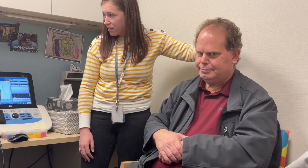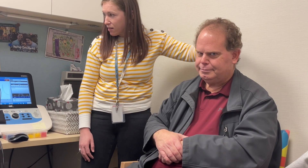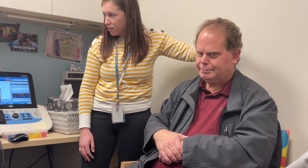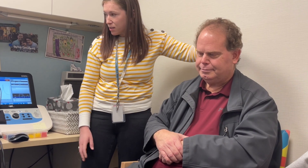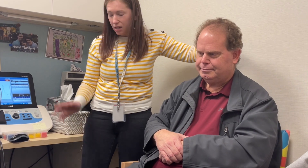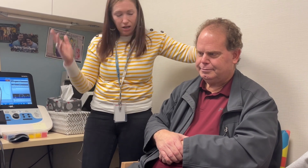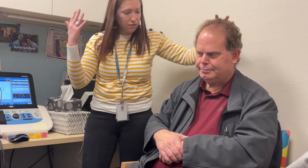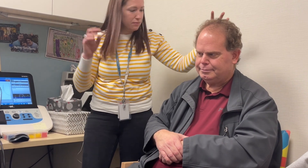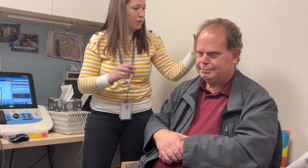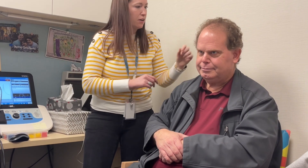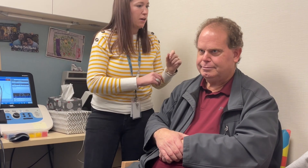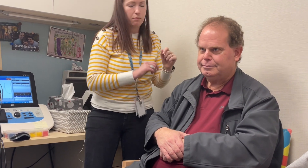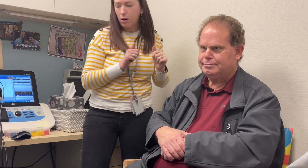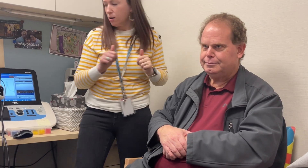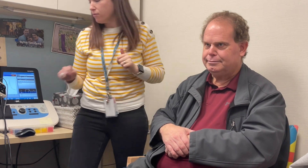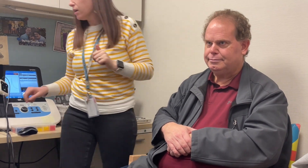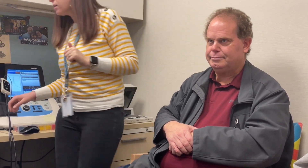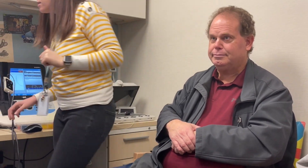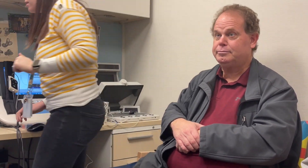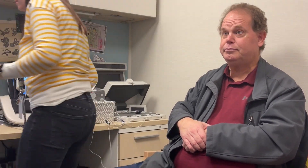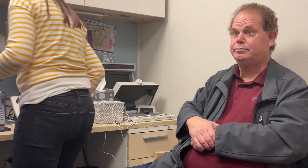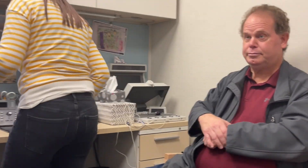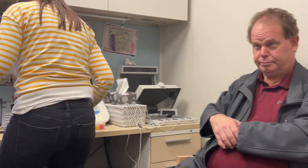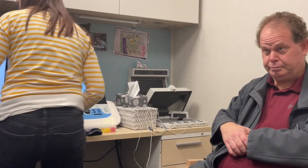there it goes got it okay perfect